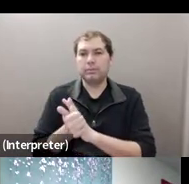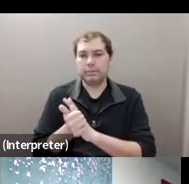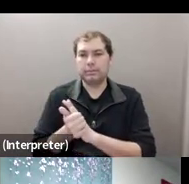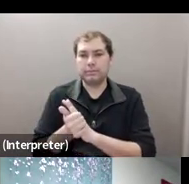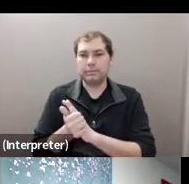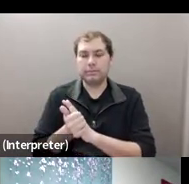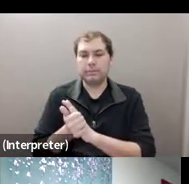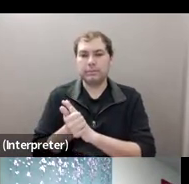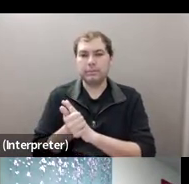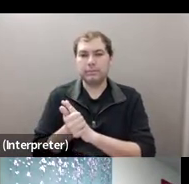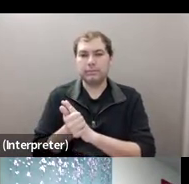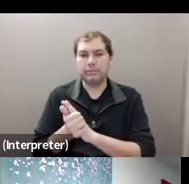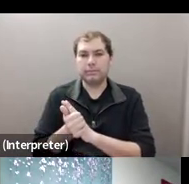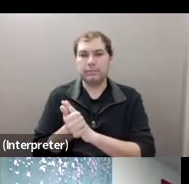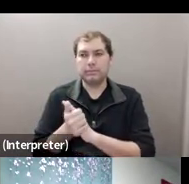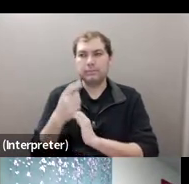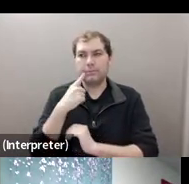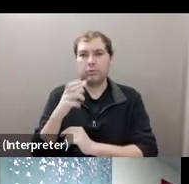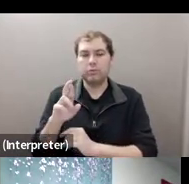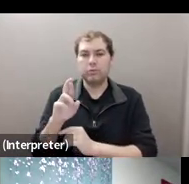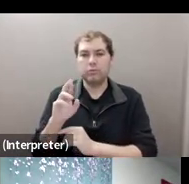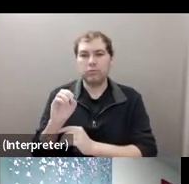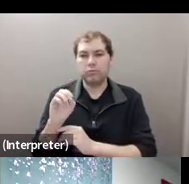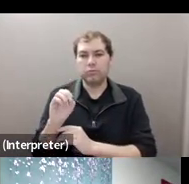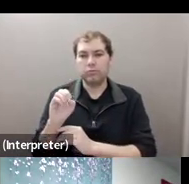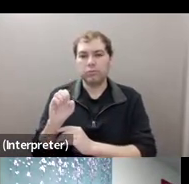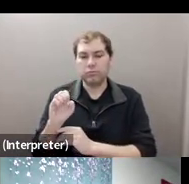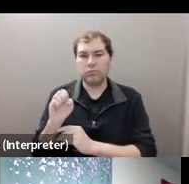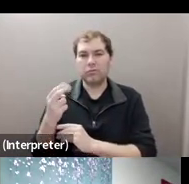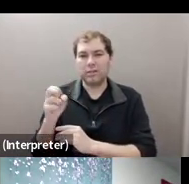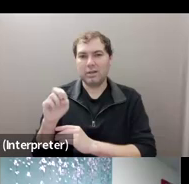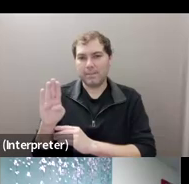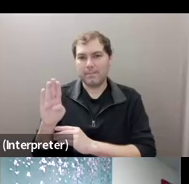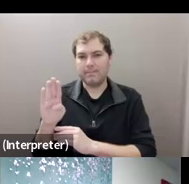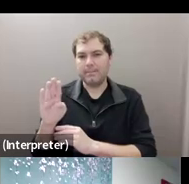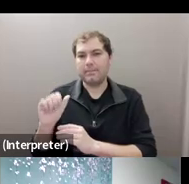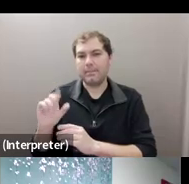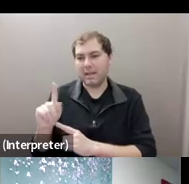17036717673: to the Rehab Act in Title 7 17036717673: clarified that that